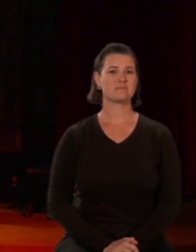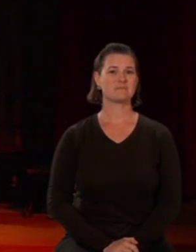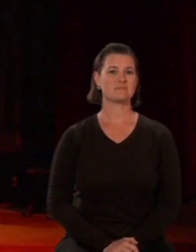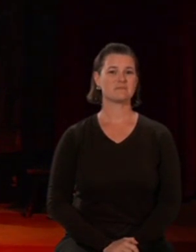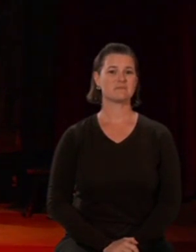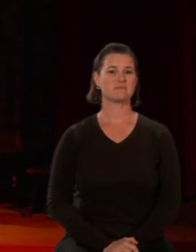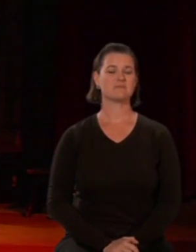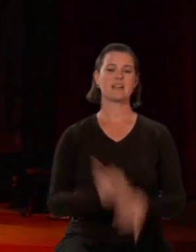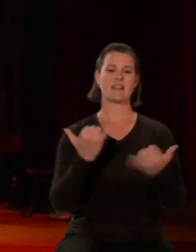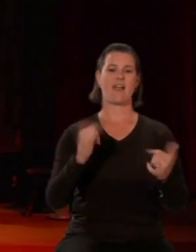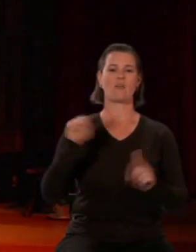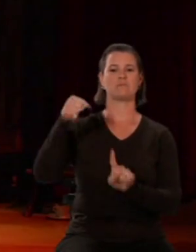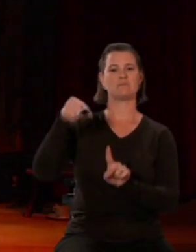Now to the story